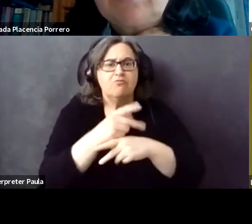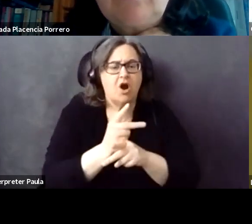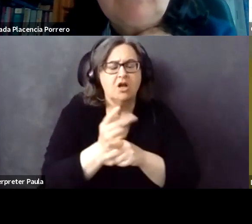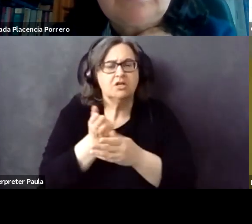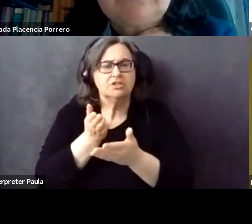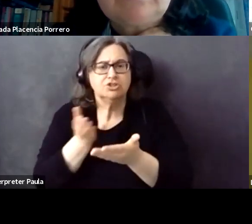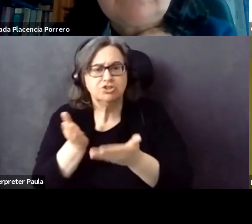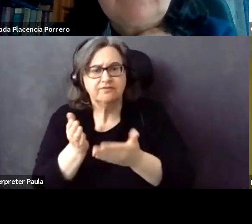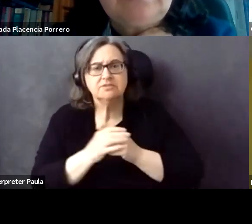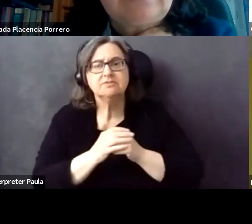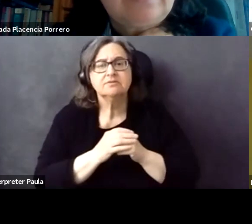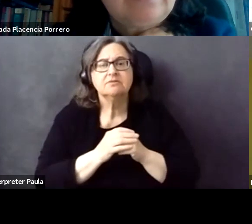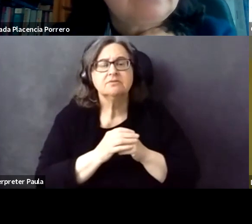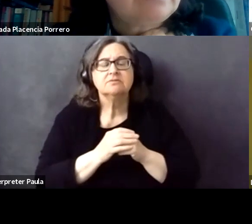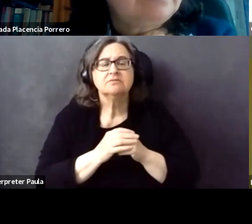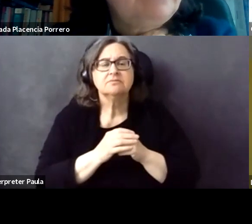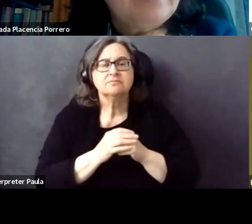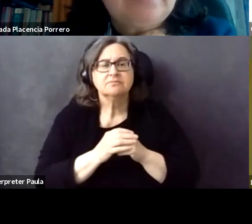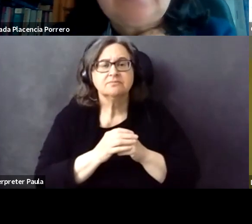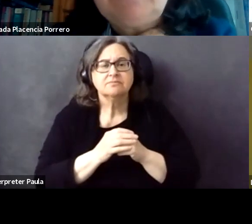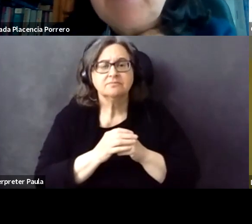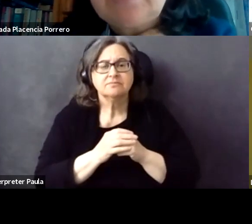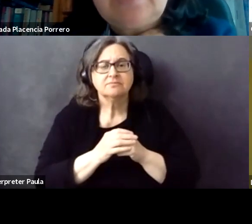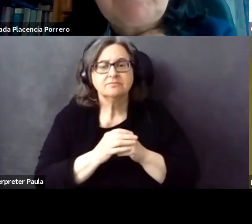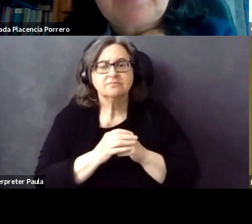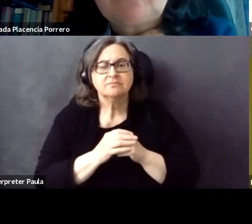of ICT, and it has a direct impact of the products and